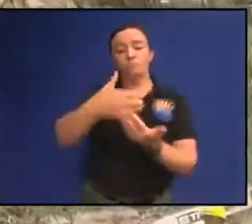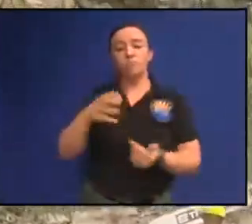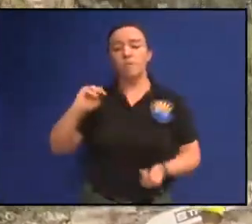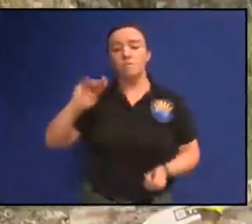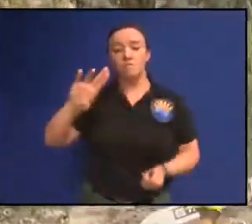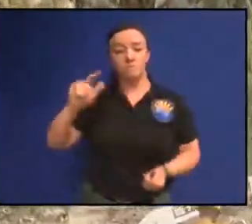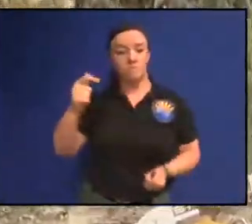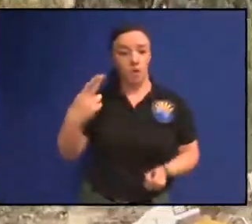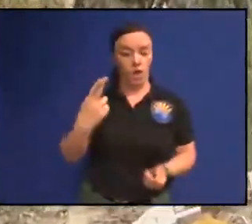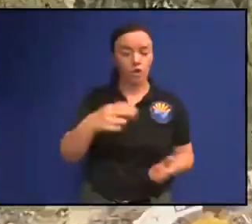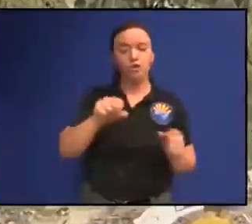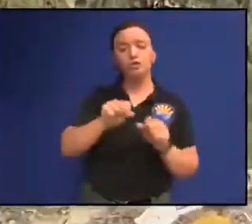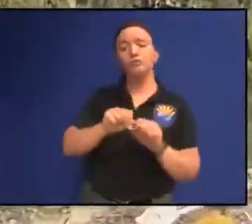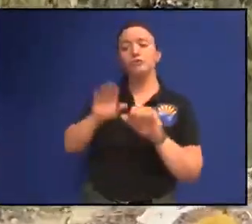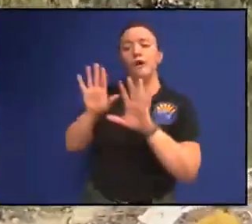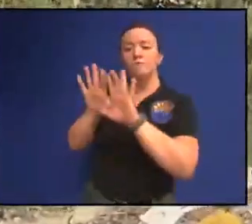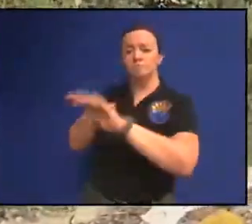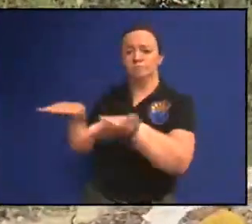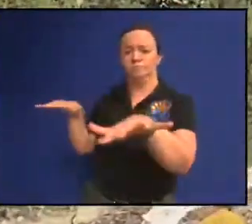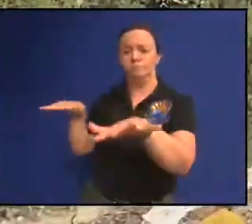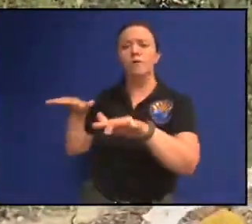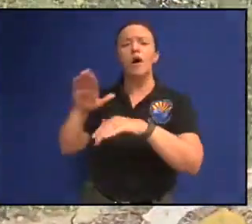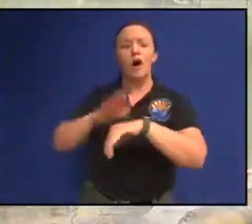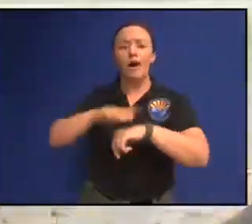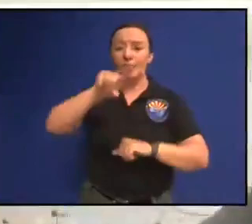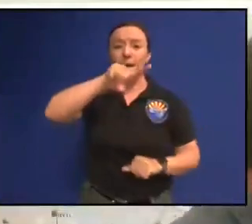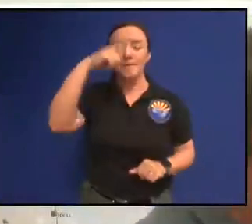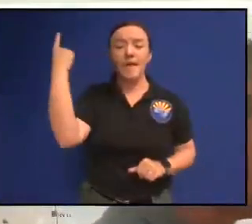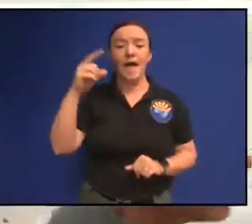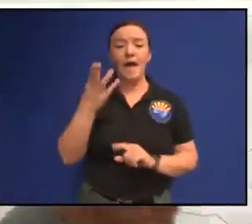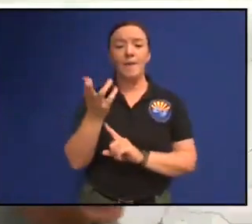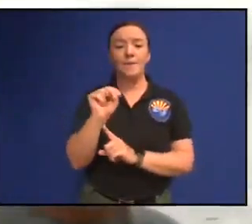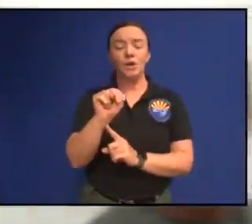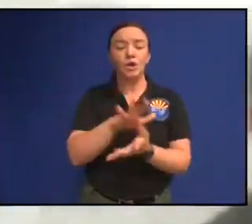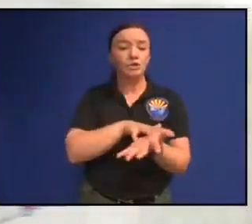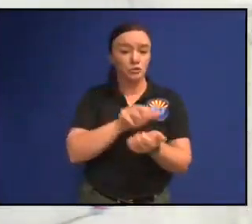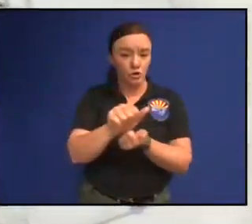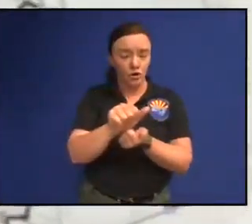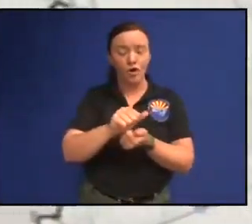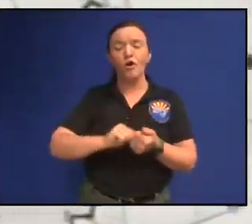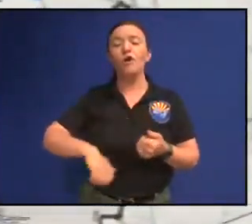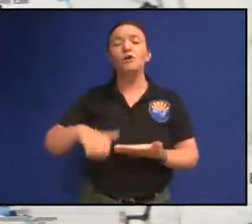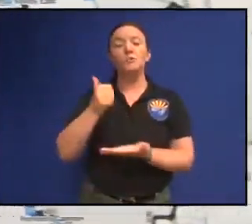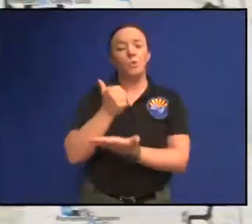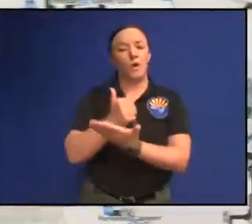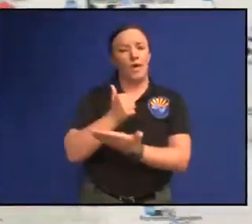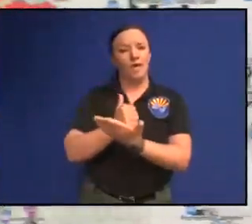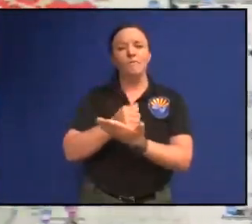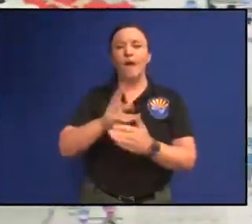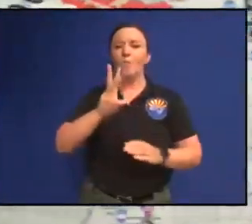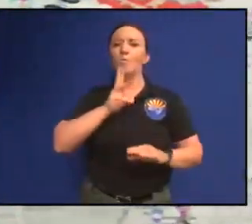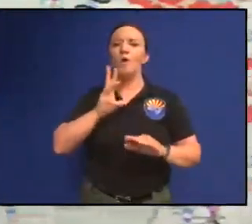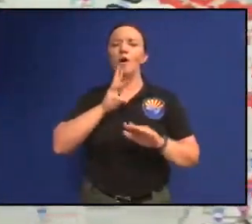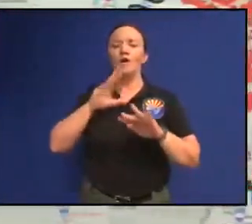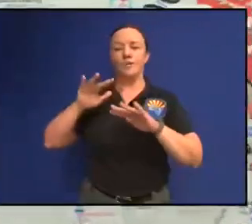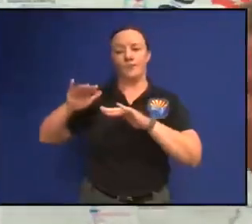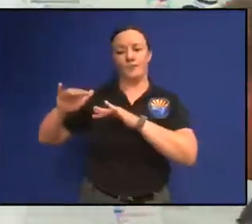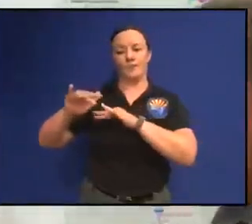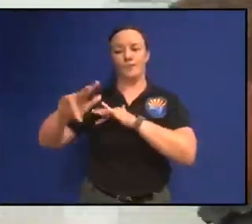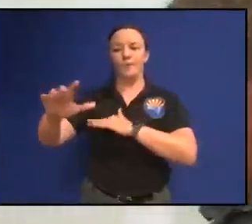PREVENT FURTHER EROSION AS WELL AS MULCH AND TAKES THOSE MATERIALS AND TURNS THEM RIGHT BACK INTO A POSITIVE AND HELPS TO REGENERATE THINGS.